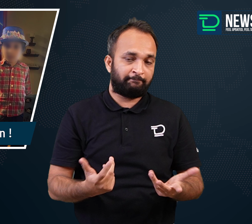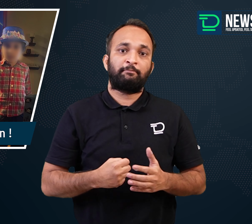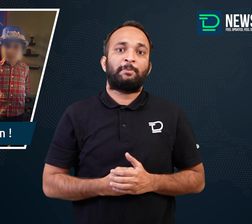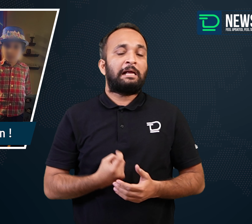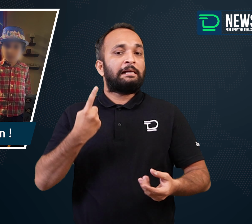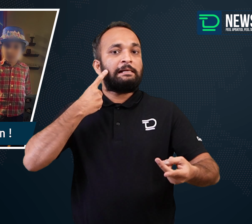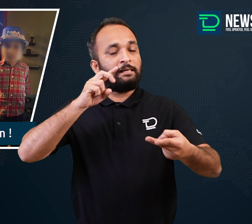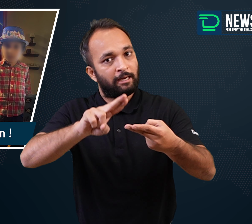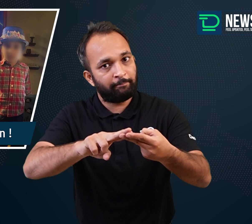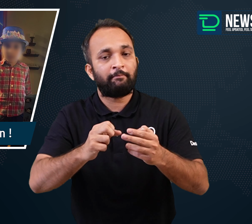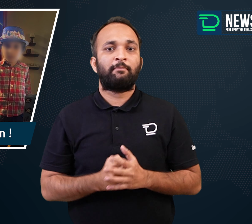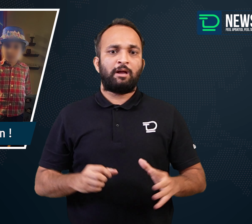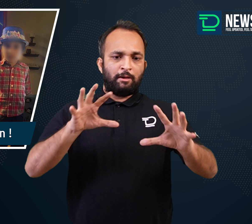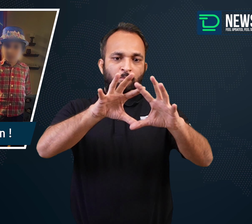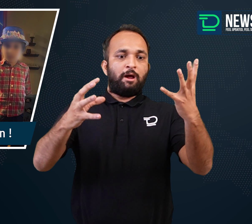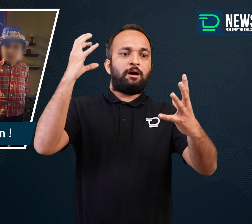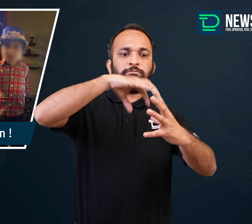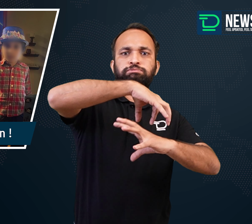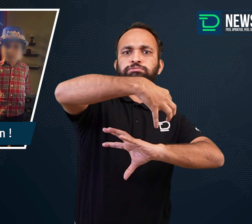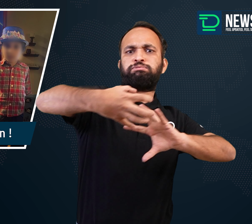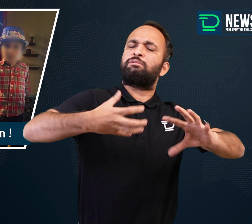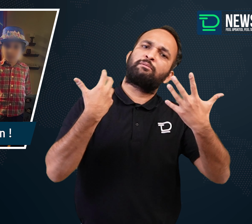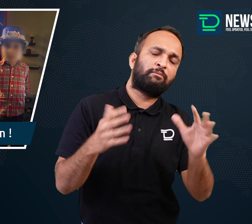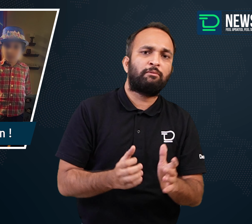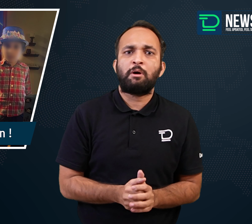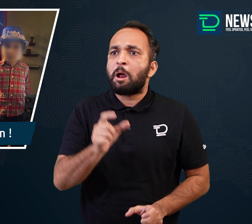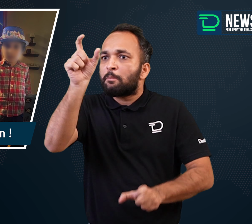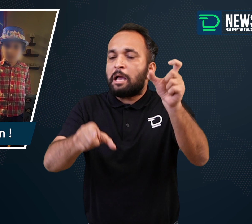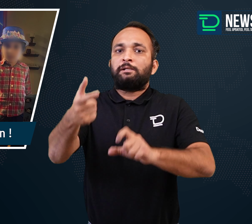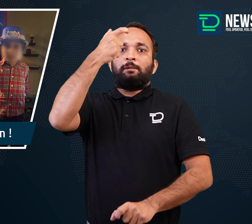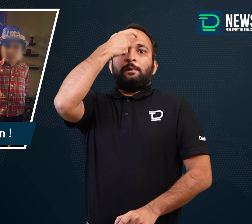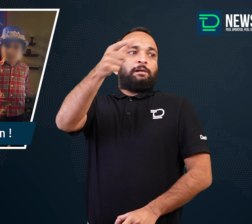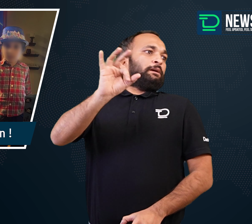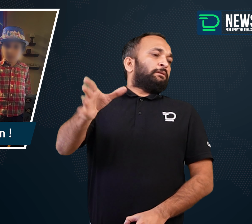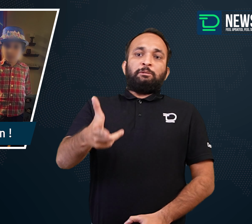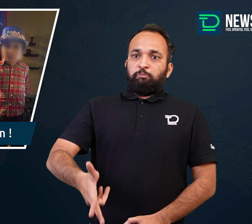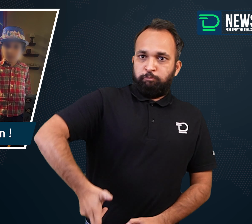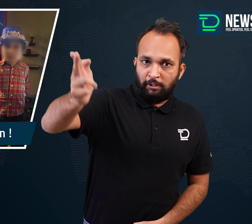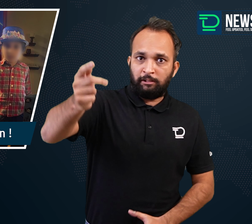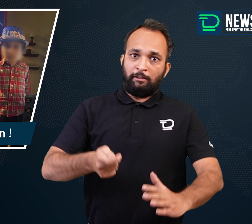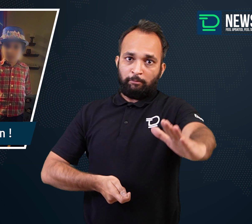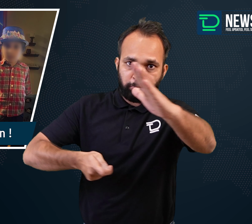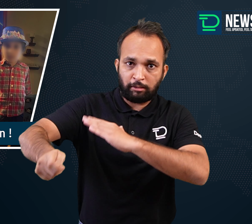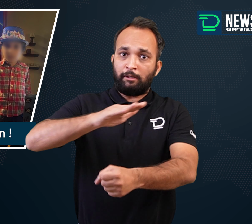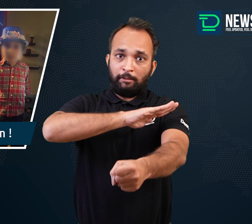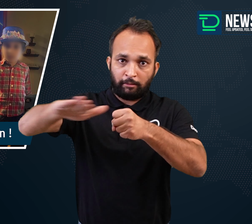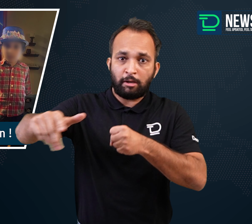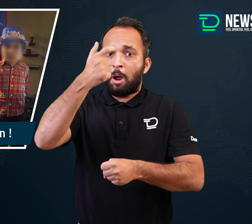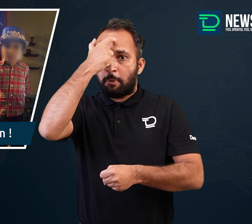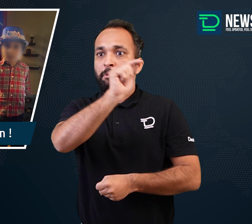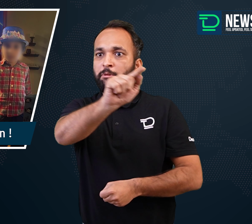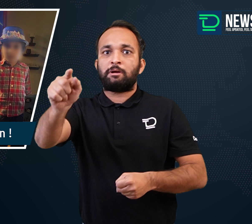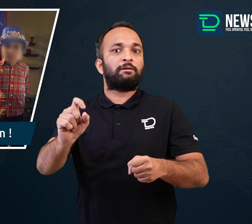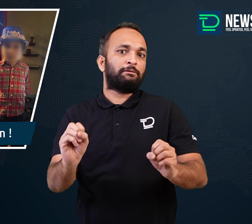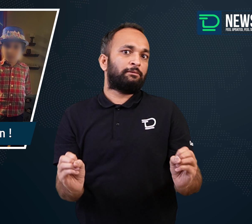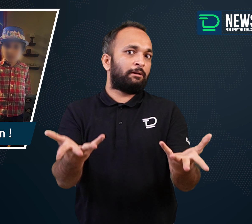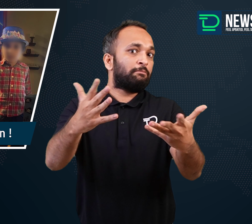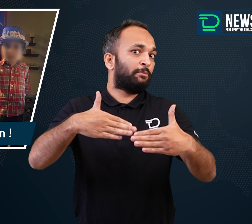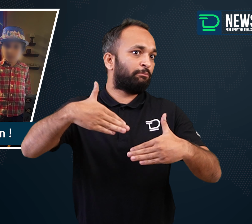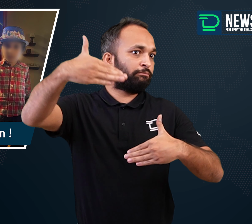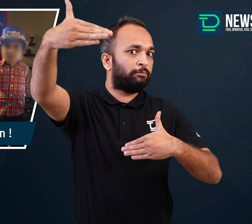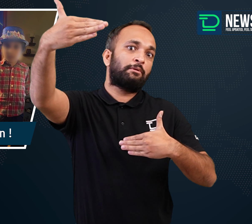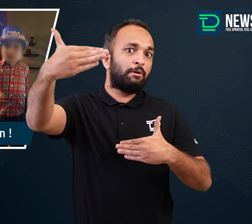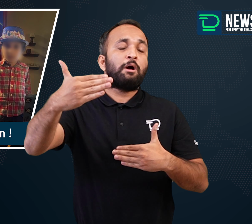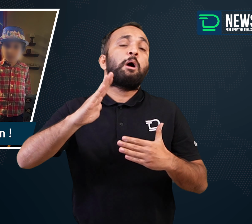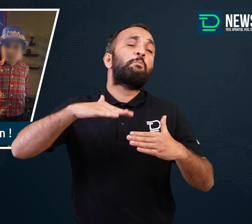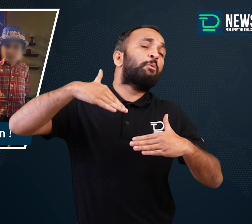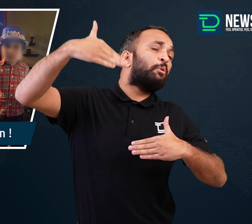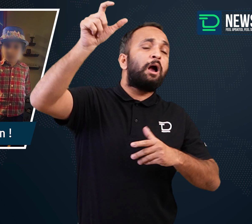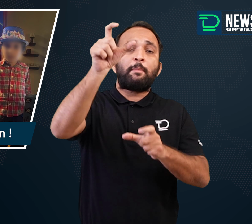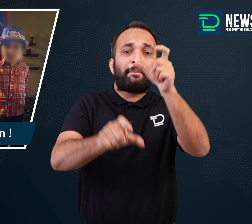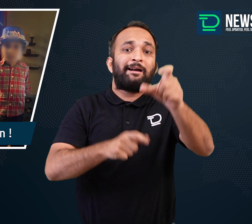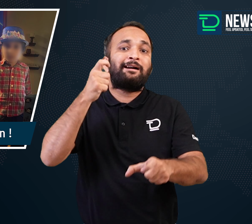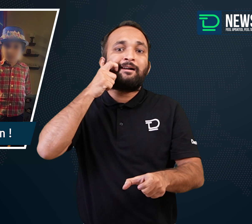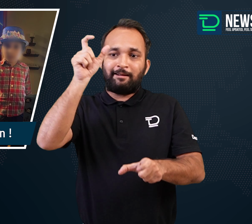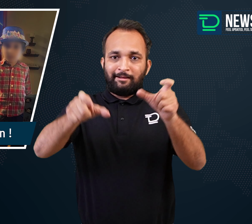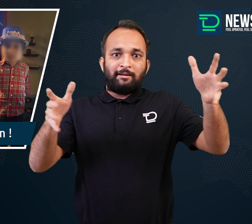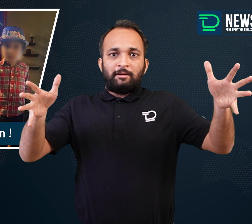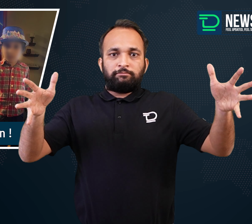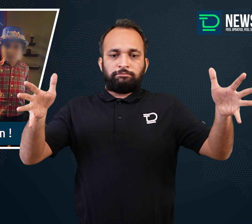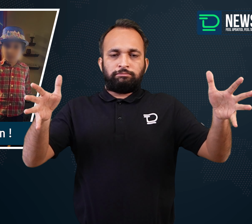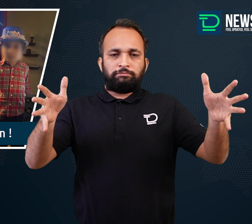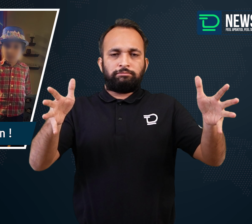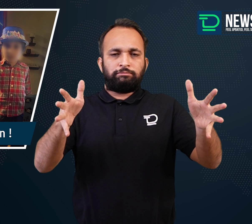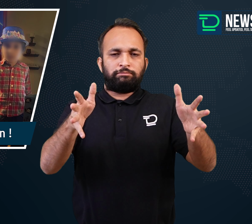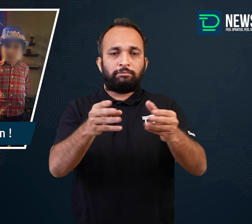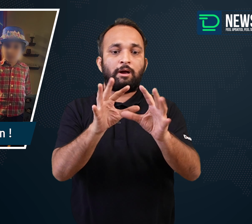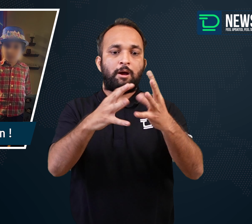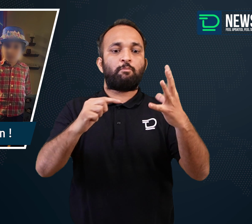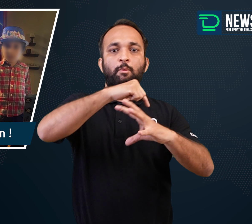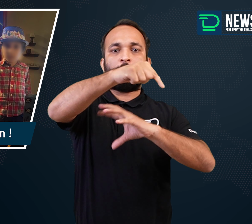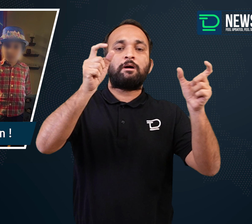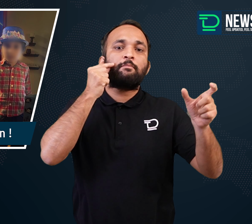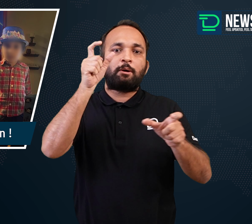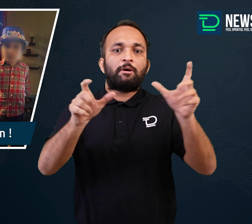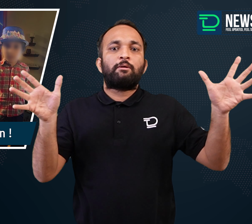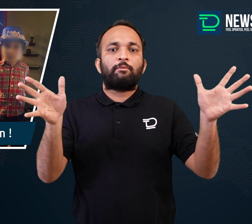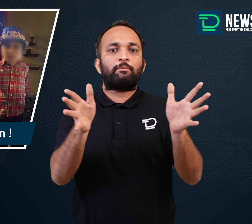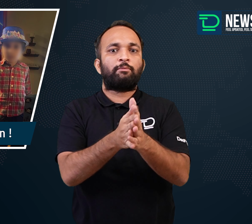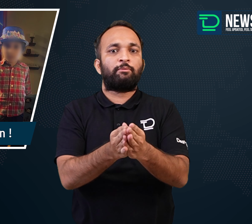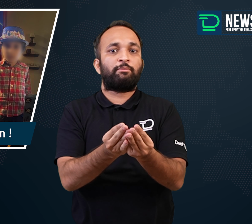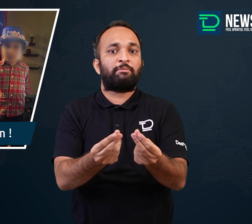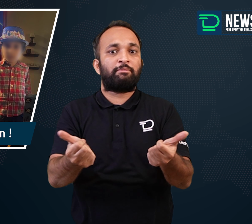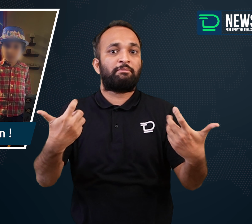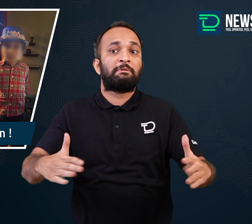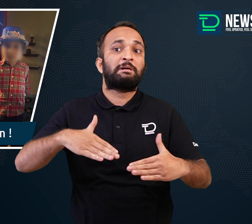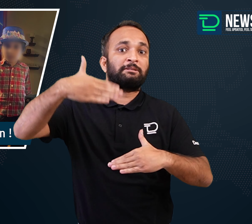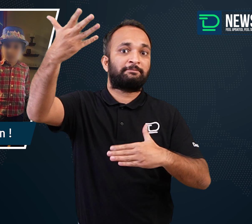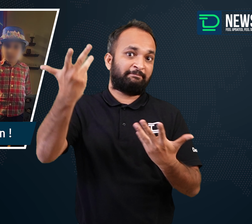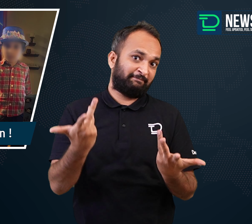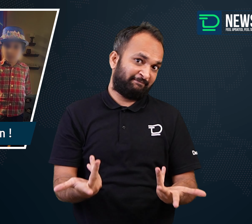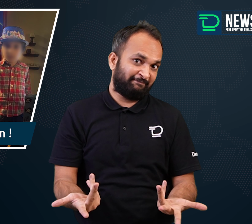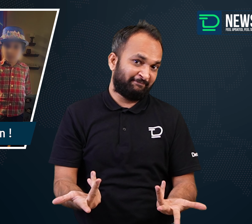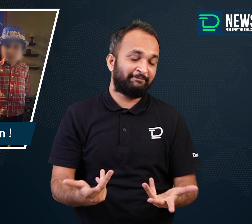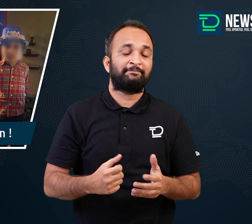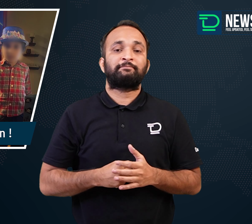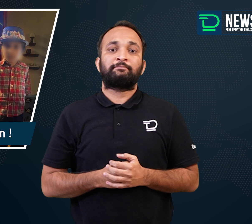If this continues, people are killing people, and the world will end soon.